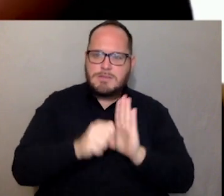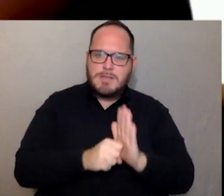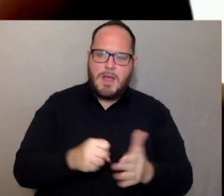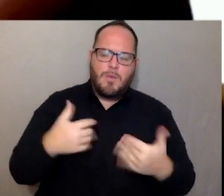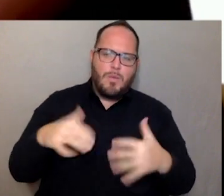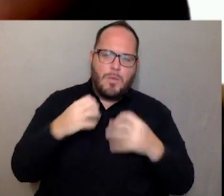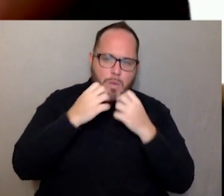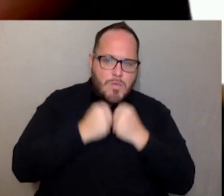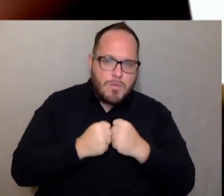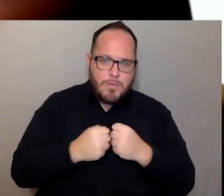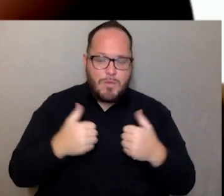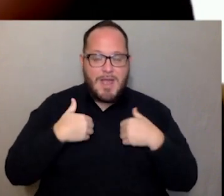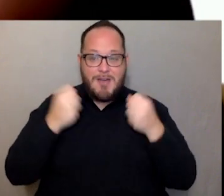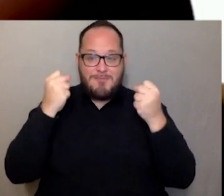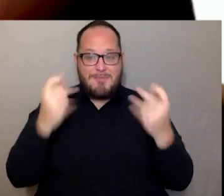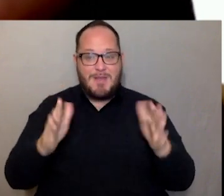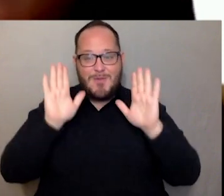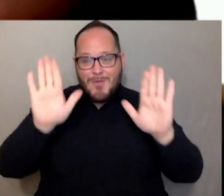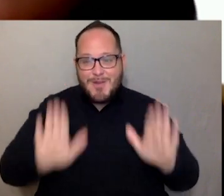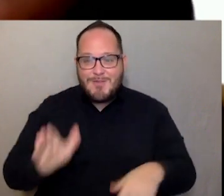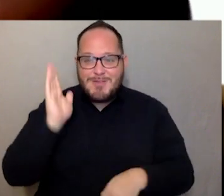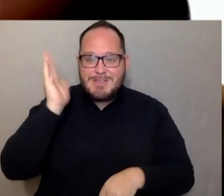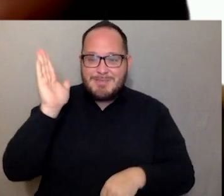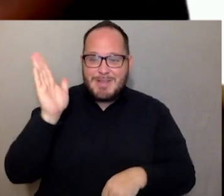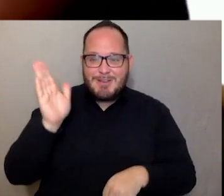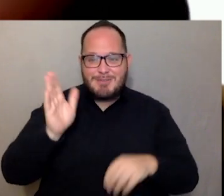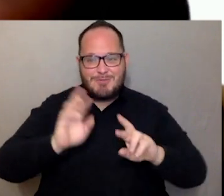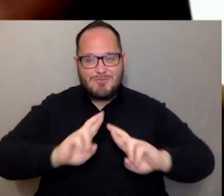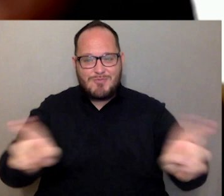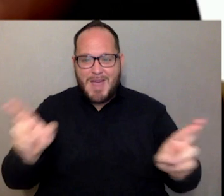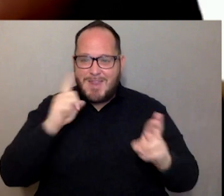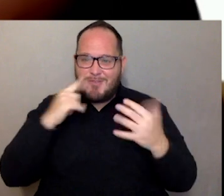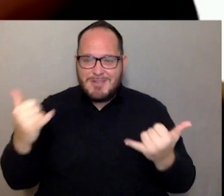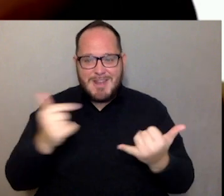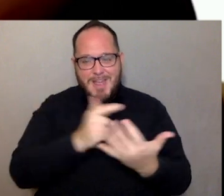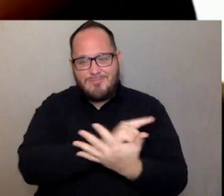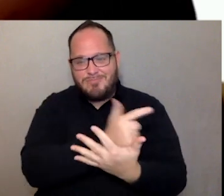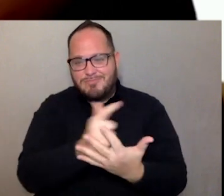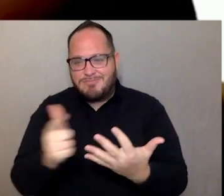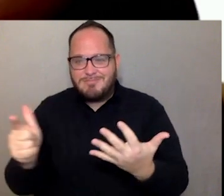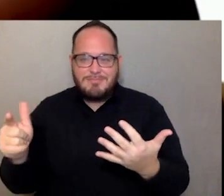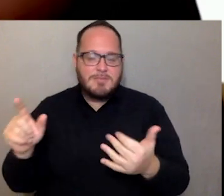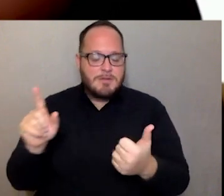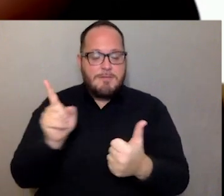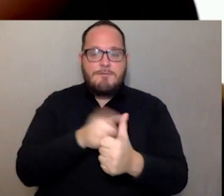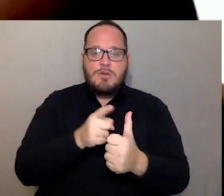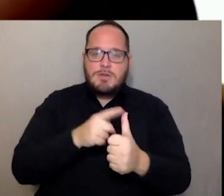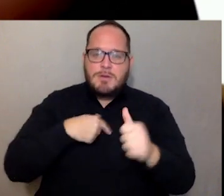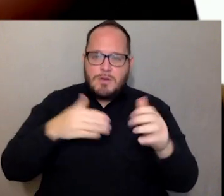INVITE OUR FIRST SPEAKER, RAMON VALDEZ, TO KICK US OFF. HE IS THE DIRECTOR OF STRATEGIC INITIATIVES AT INNOVATION LAW